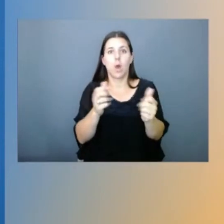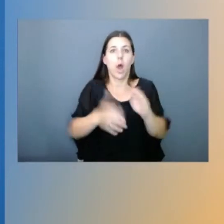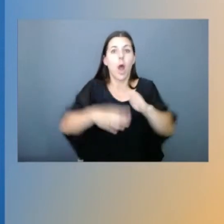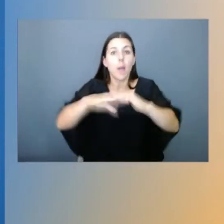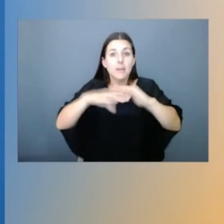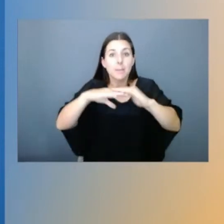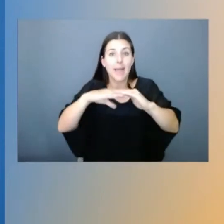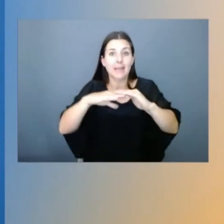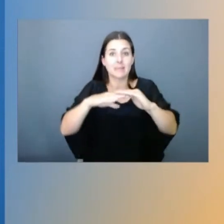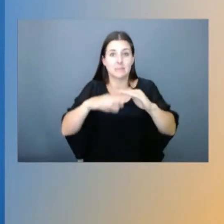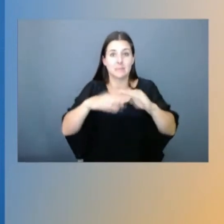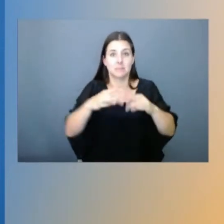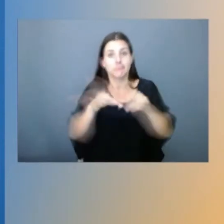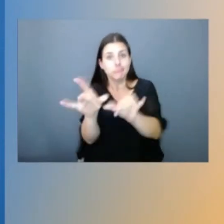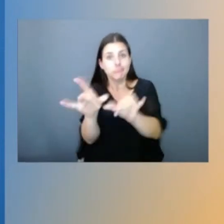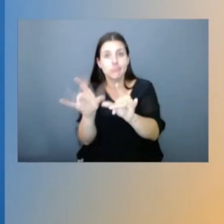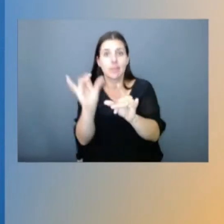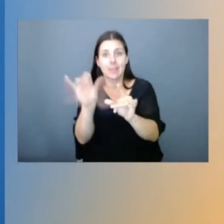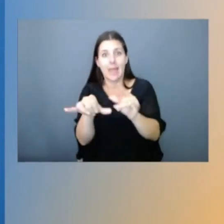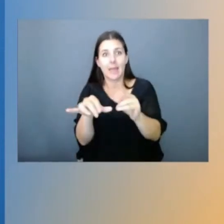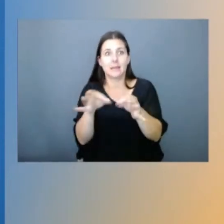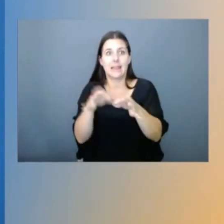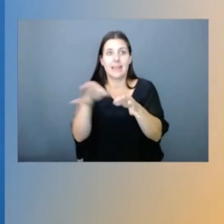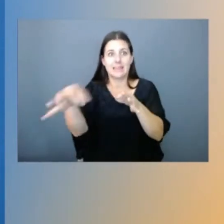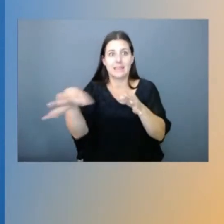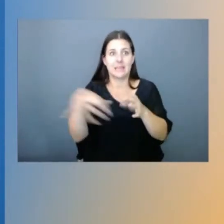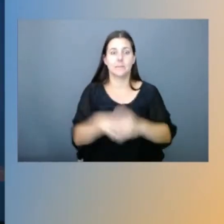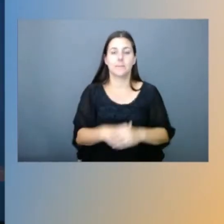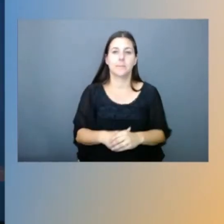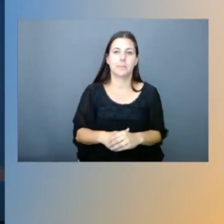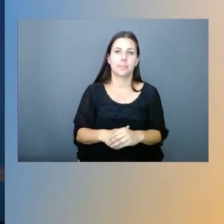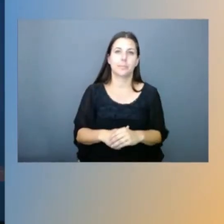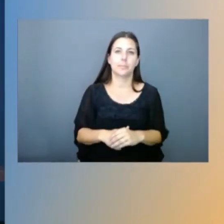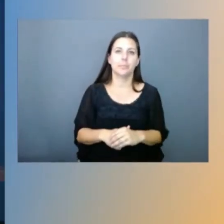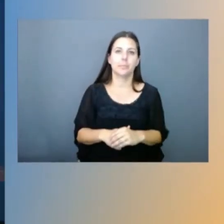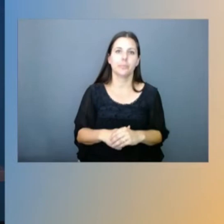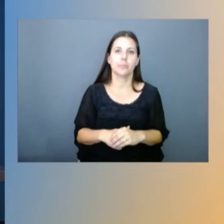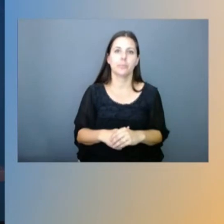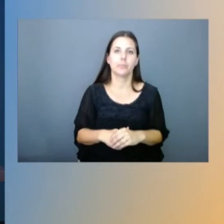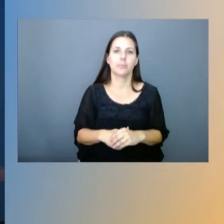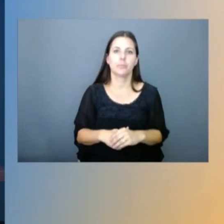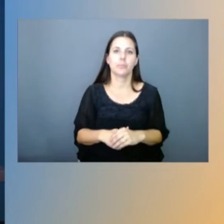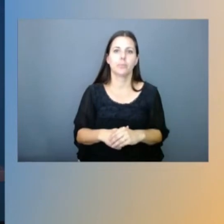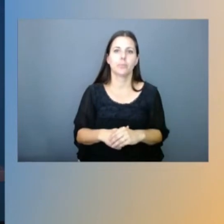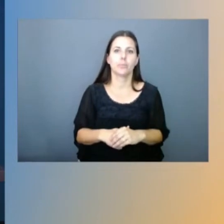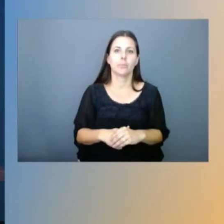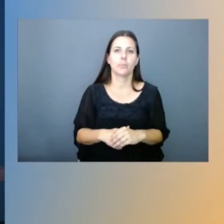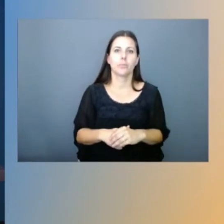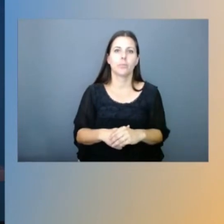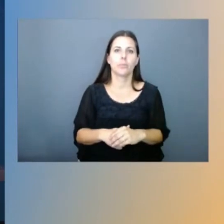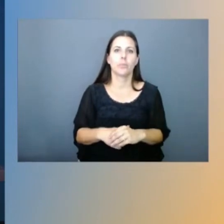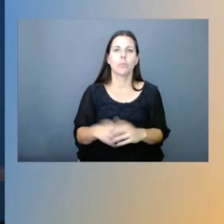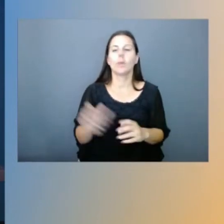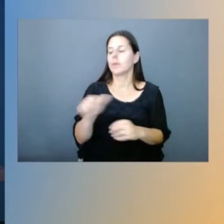is what we would care about. Yeah, and I think the other thing, as we look at this latency,